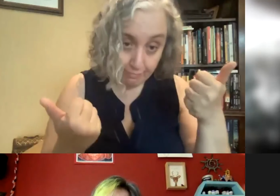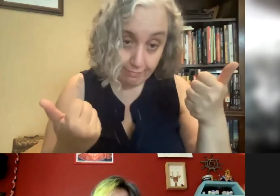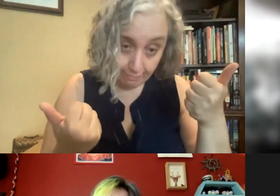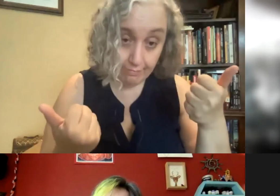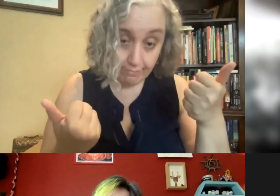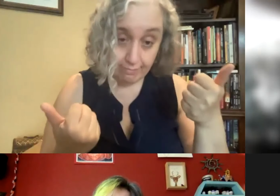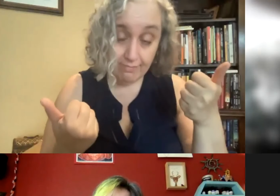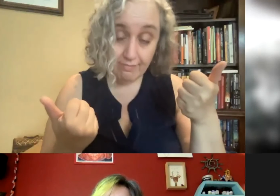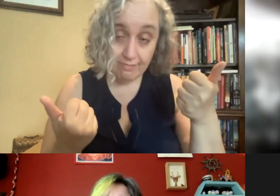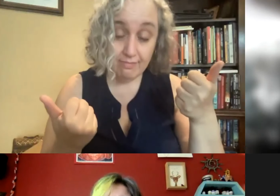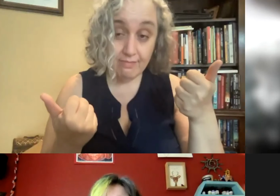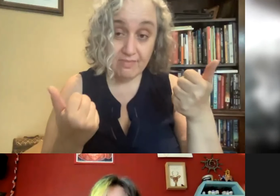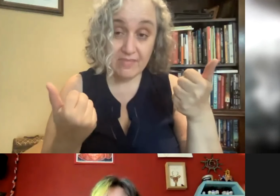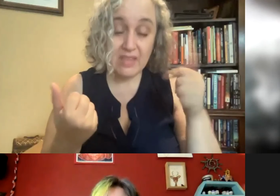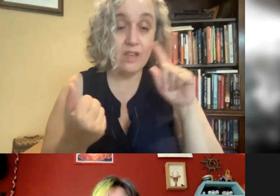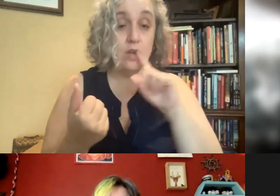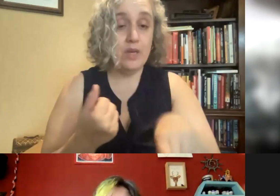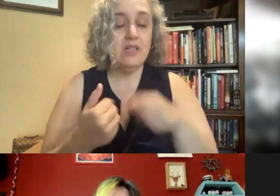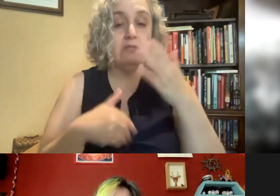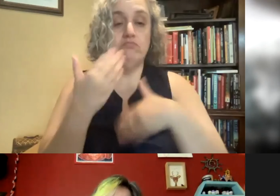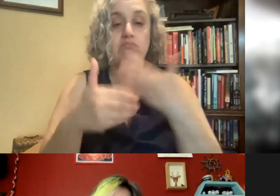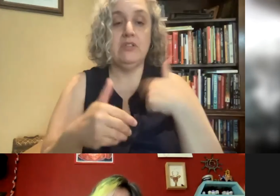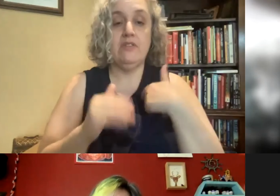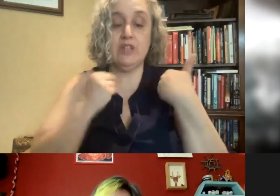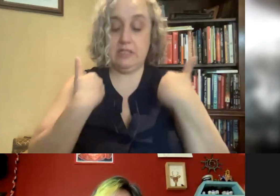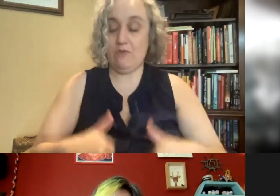As someone who lives with a mental health condition,